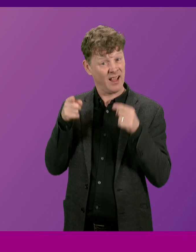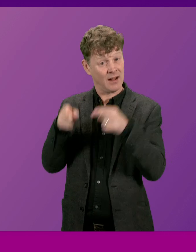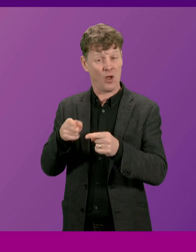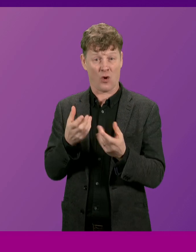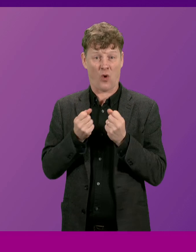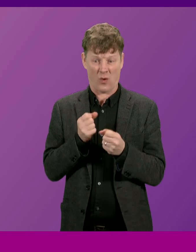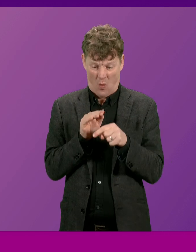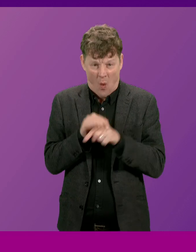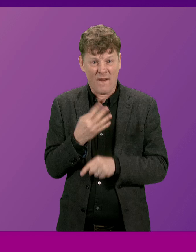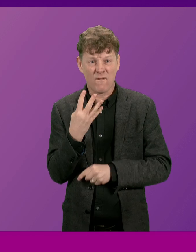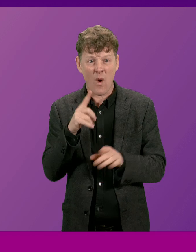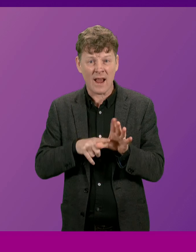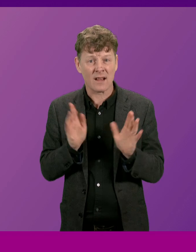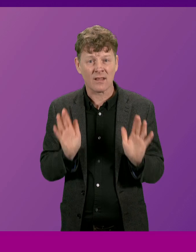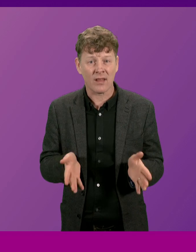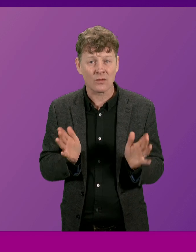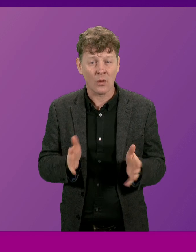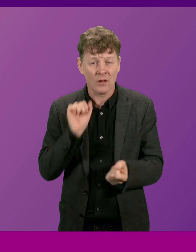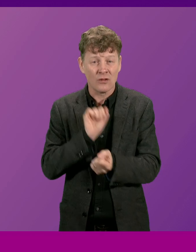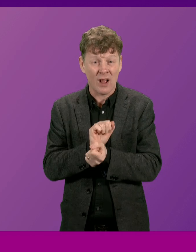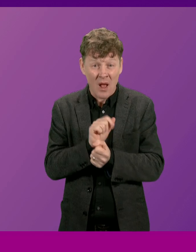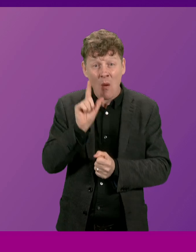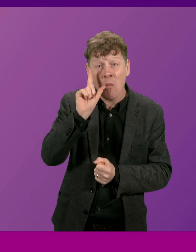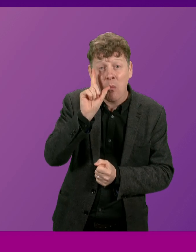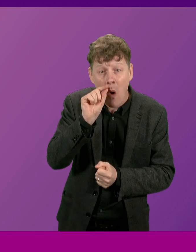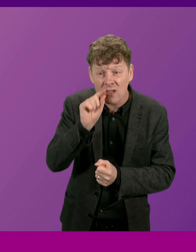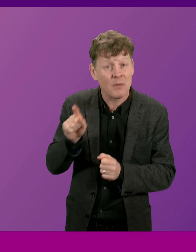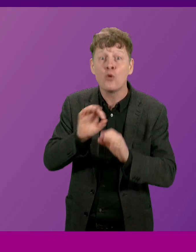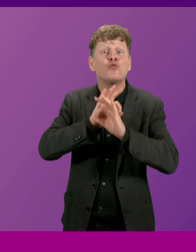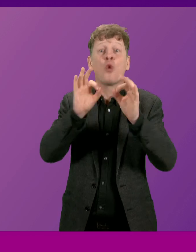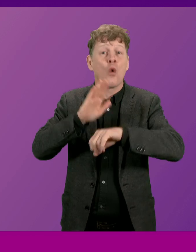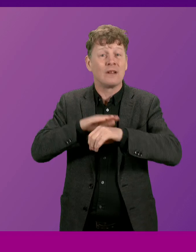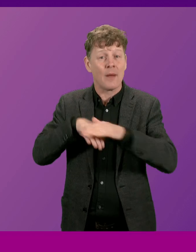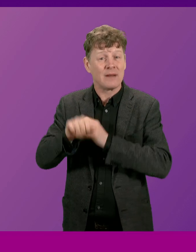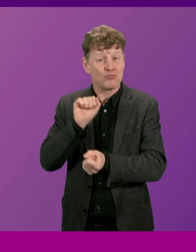and it is possible that he will not spend any time in prison. The killer was charged with murder but,